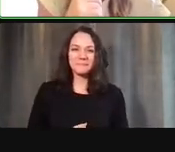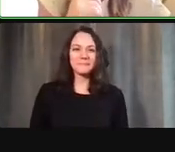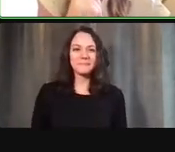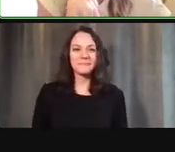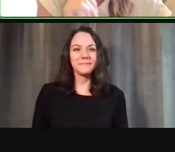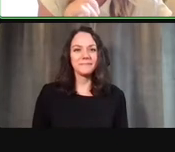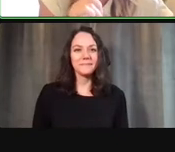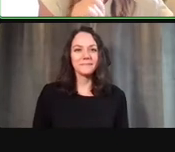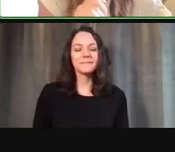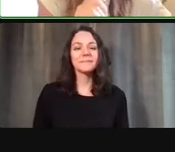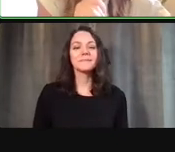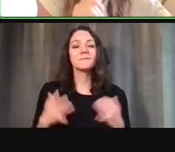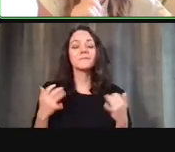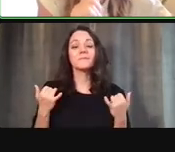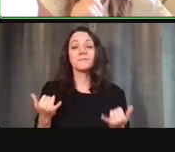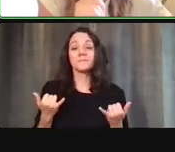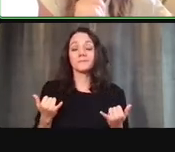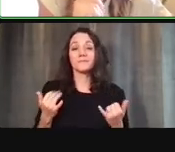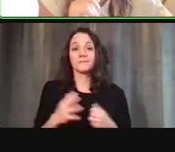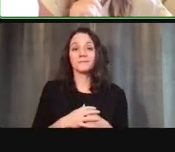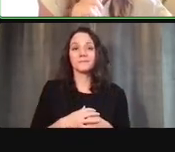So now that we have some data collected